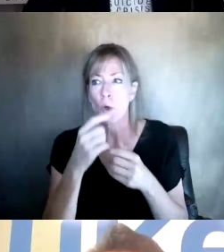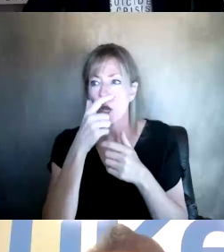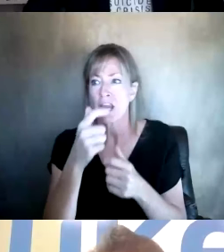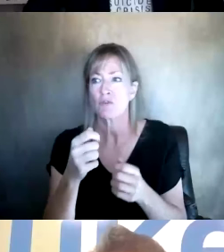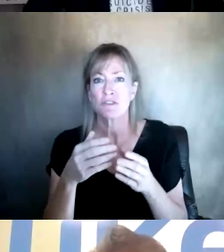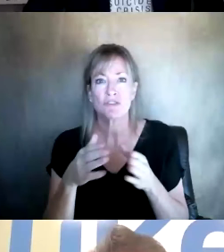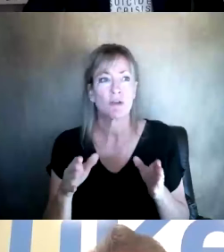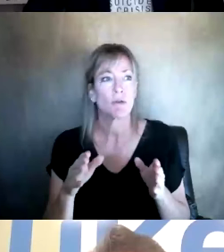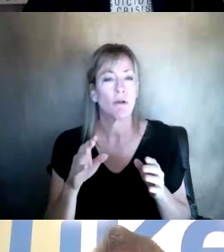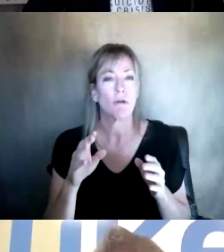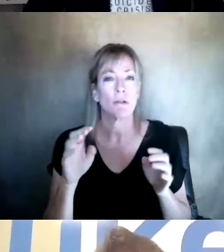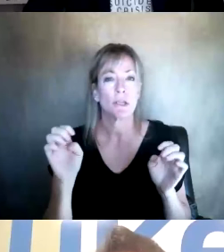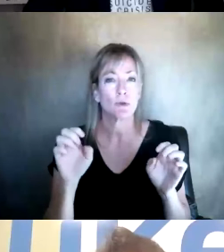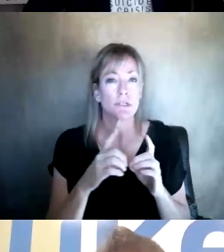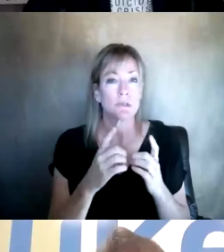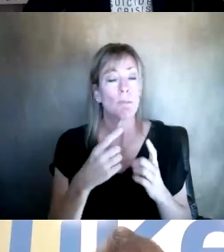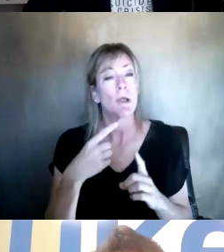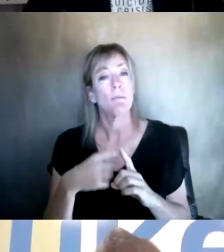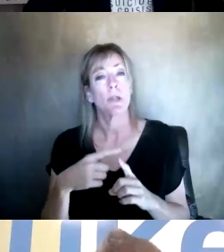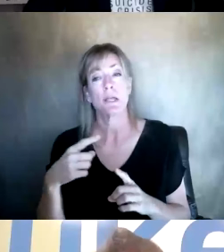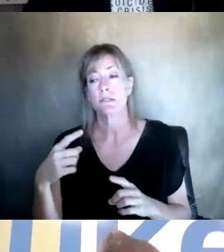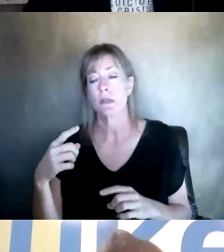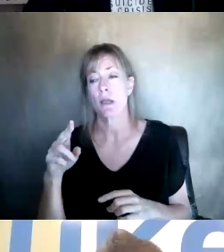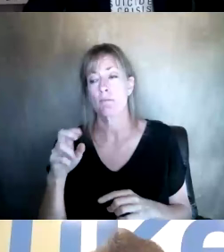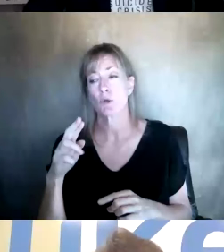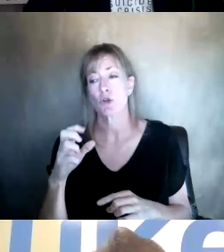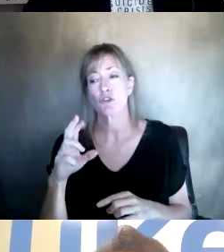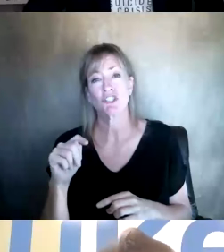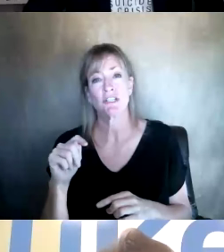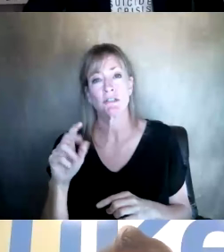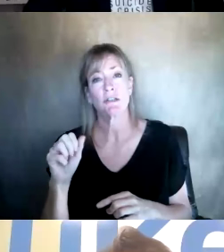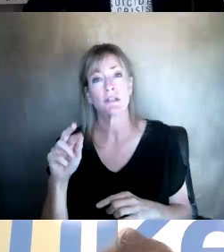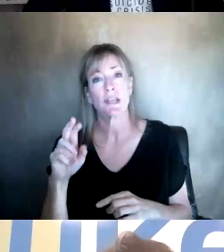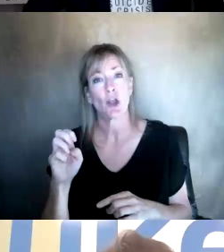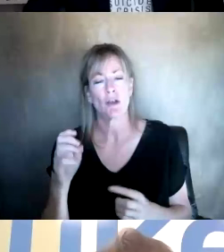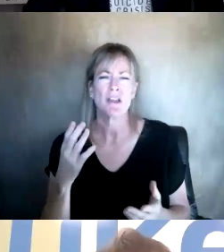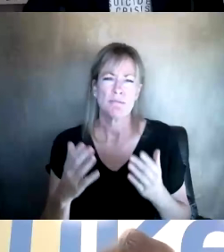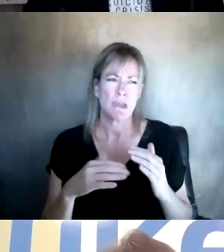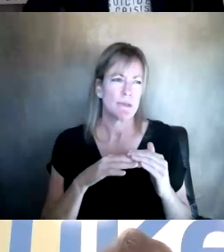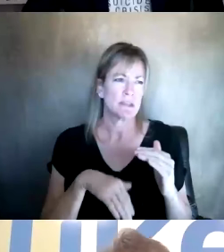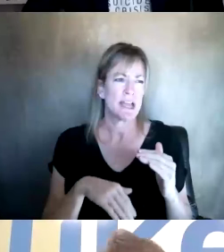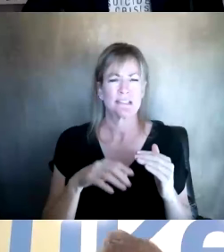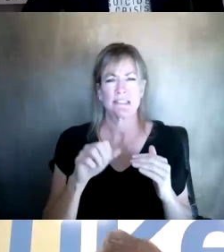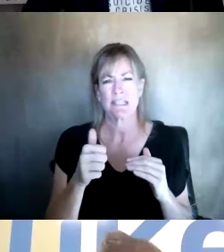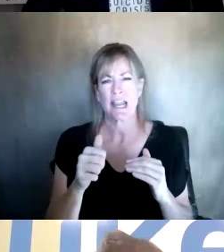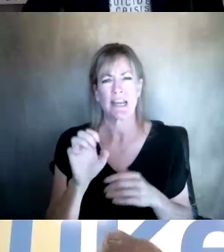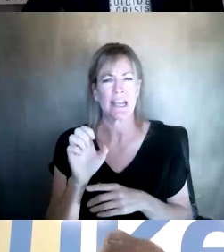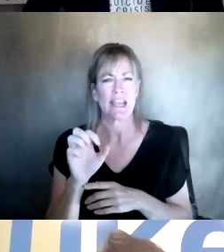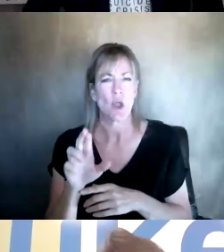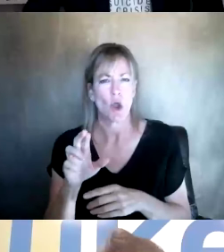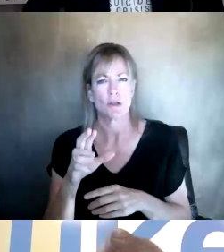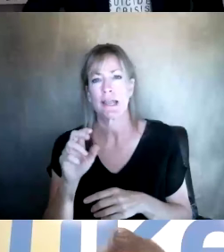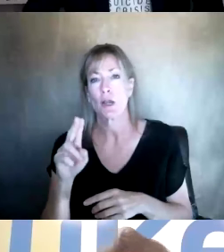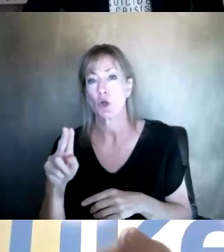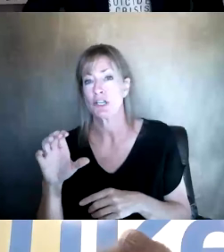AND URGENT CARE CENTERS. WE HAVE LESS THAN TEN RIGHT NOW, BUT